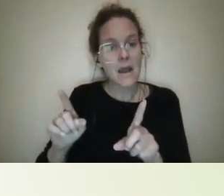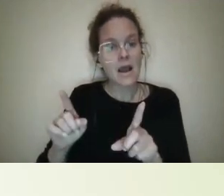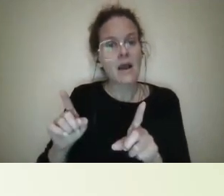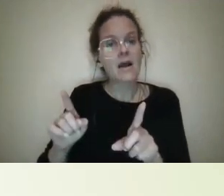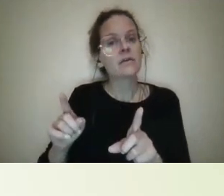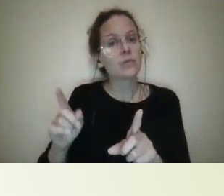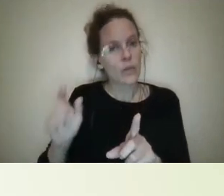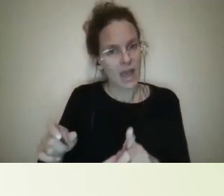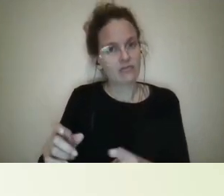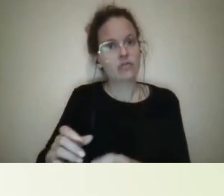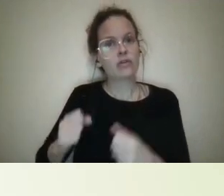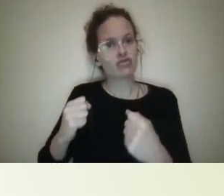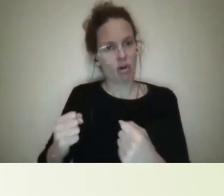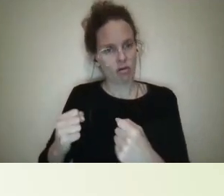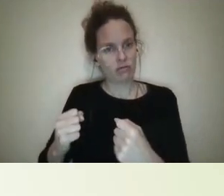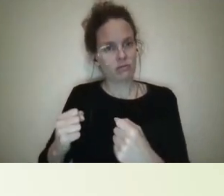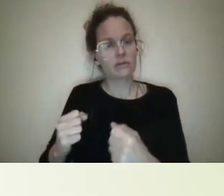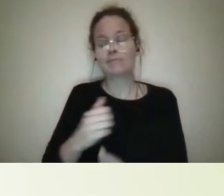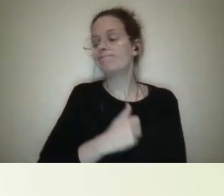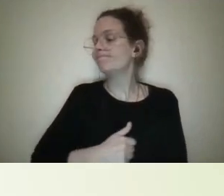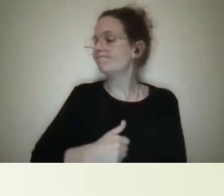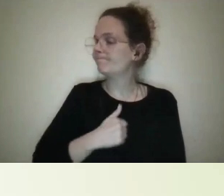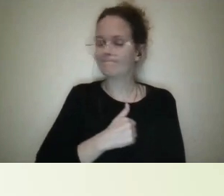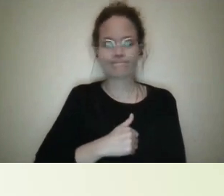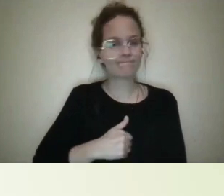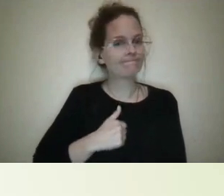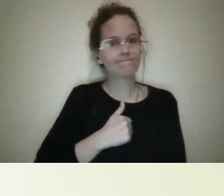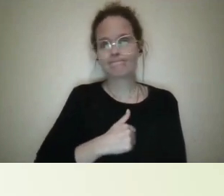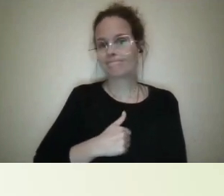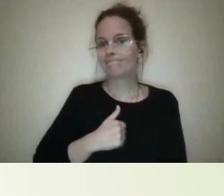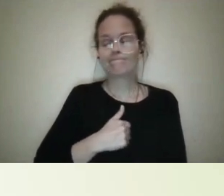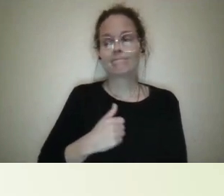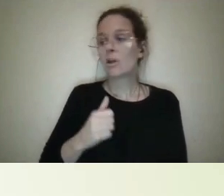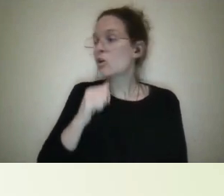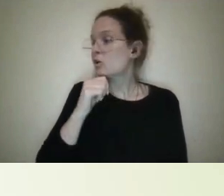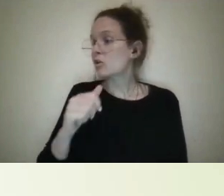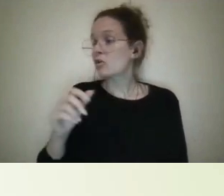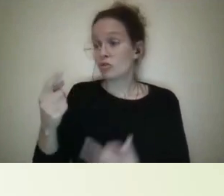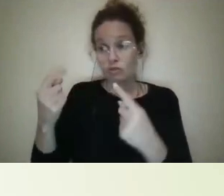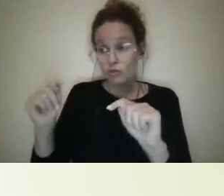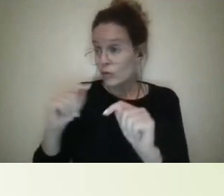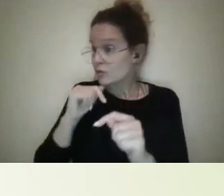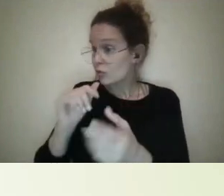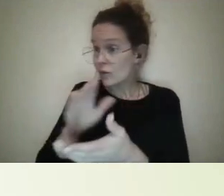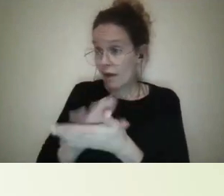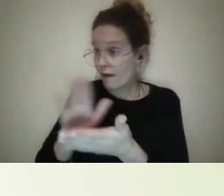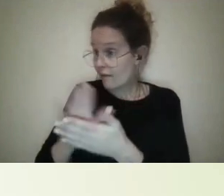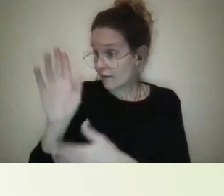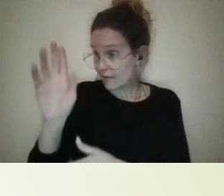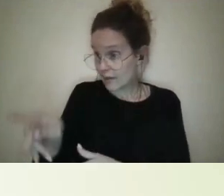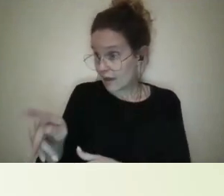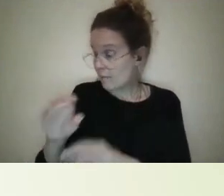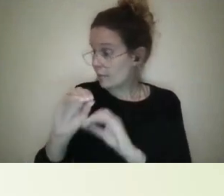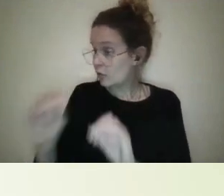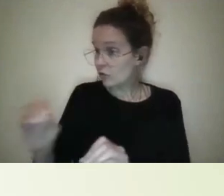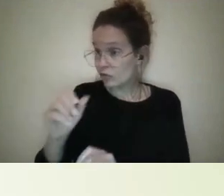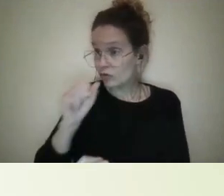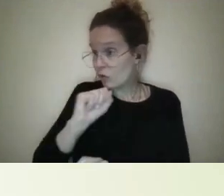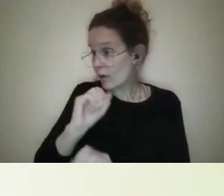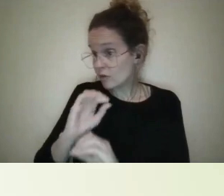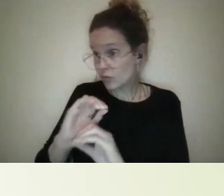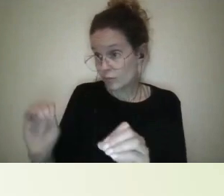firm. "I'm sorry honey, you didn't clean up your toys so there's no ice cream." And I bet